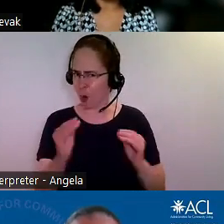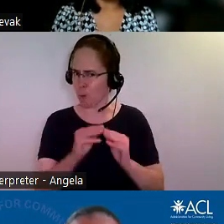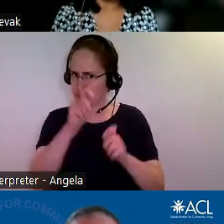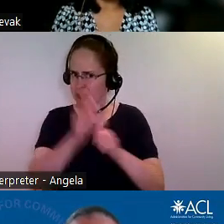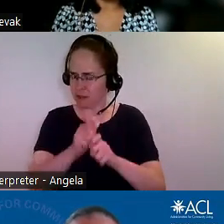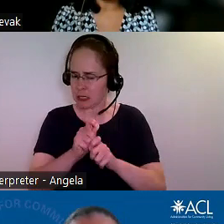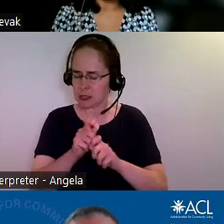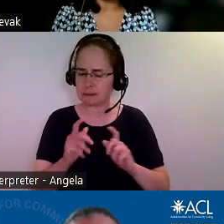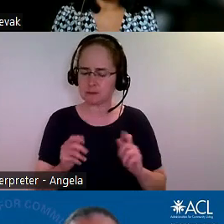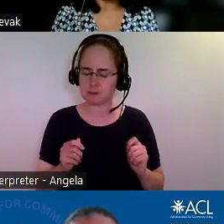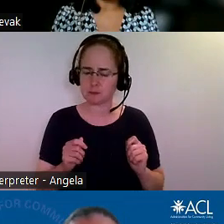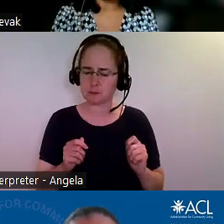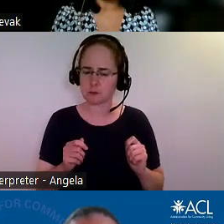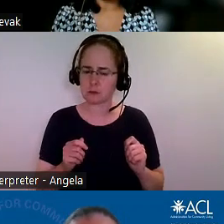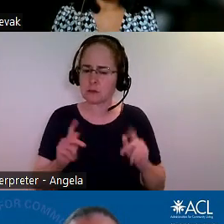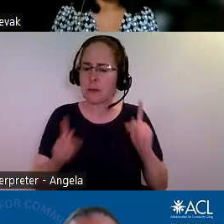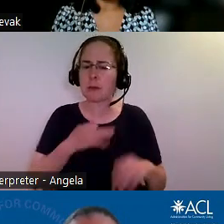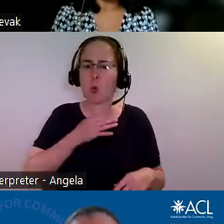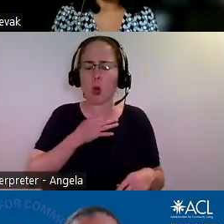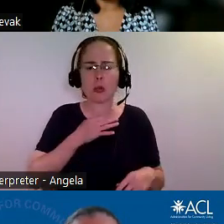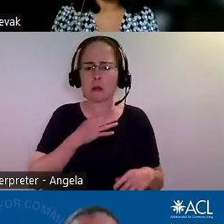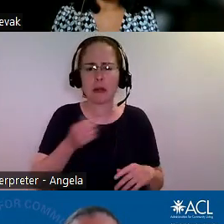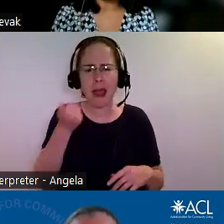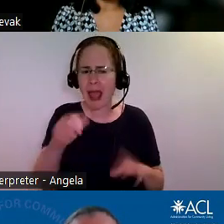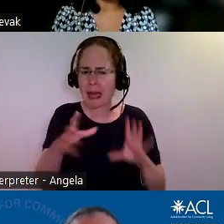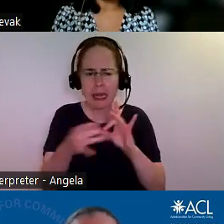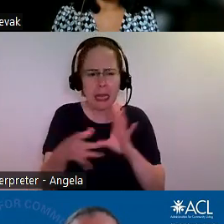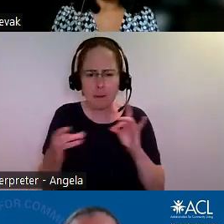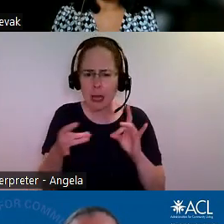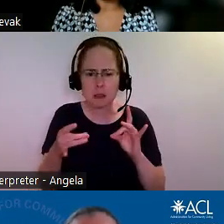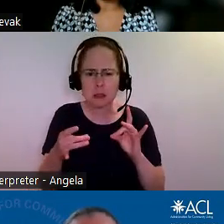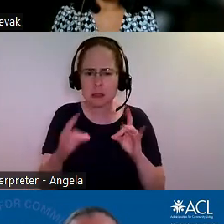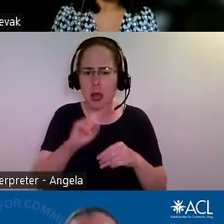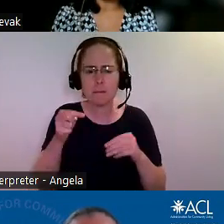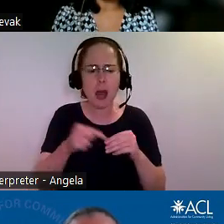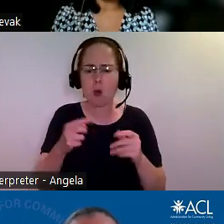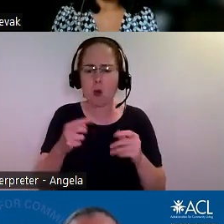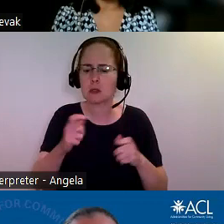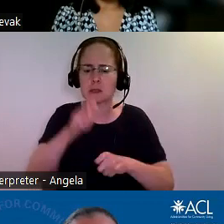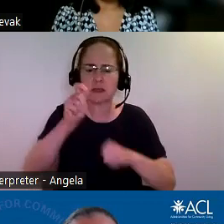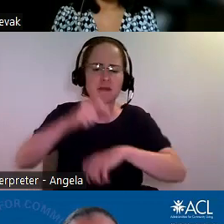there was, folks are wondering, were there any comments about what times of day or days of the